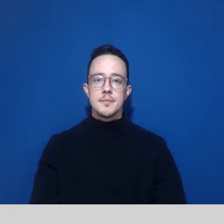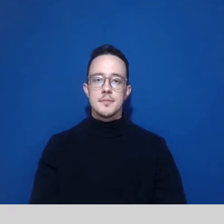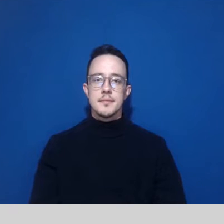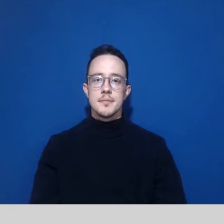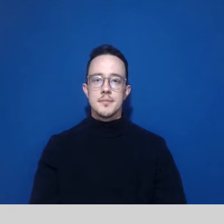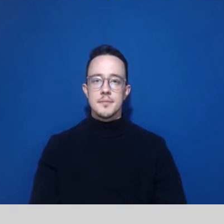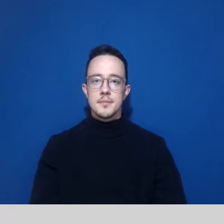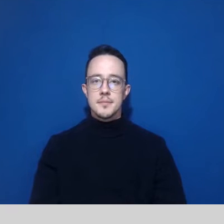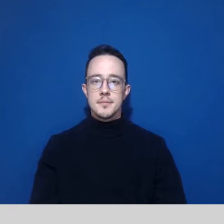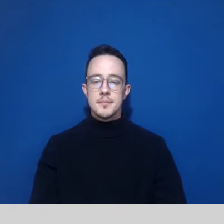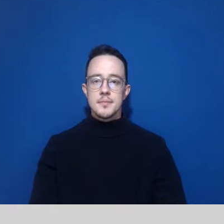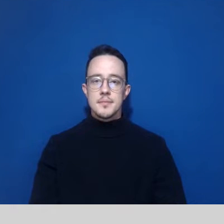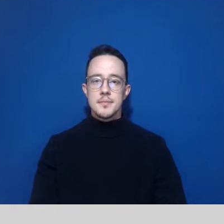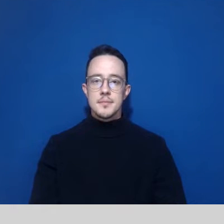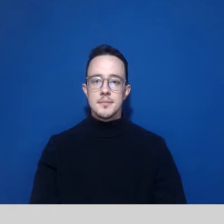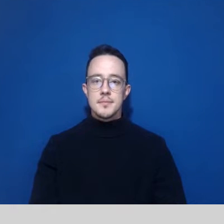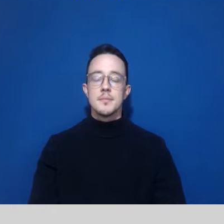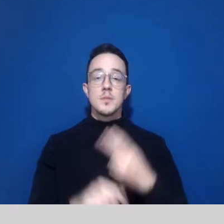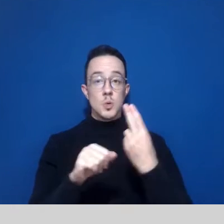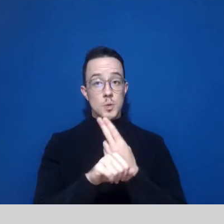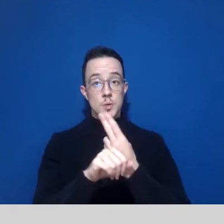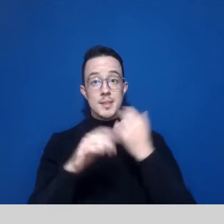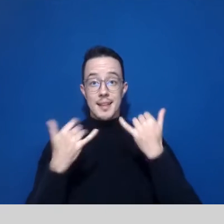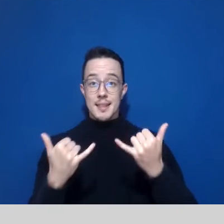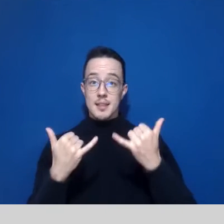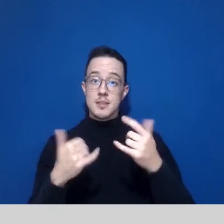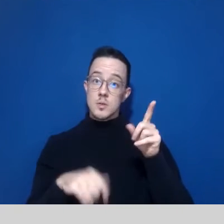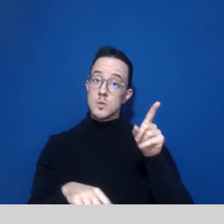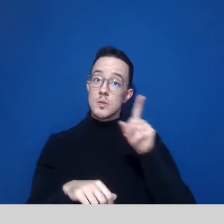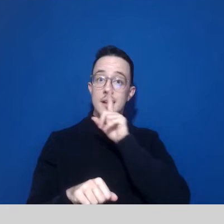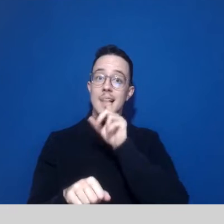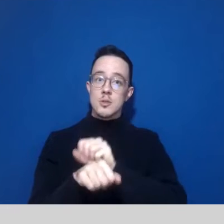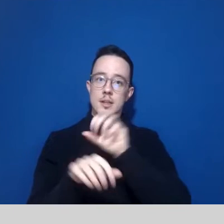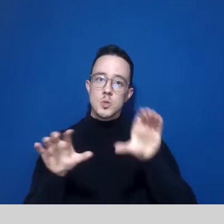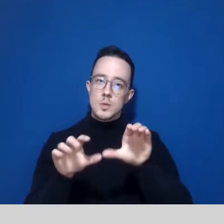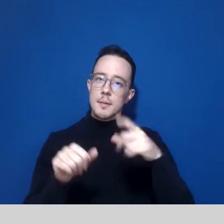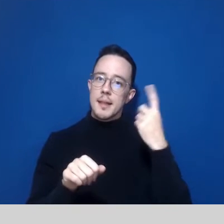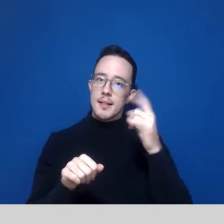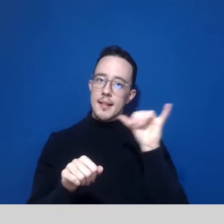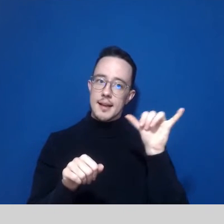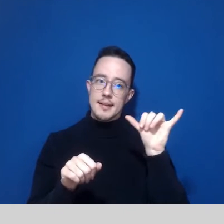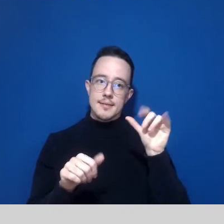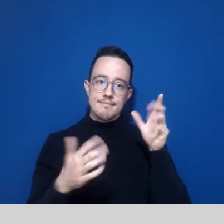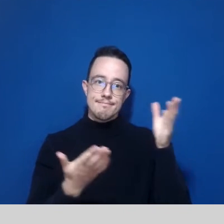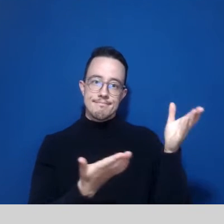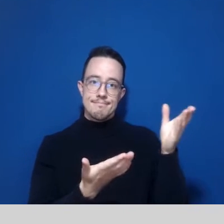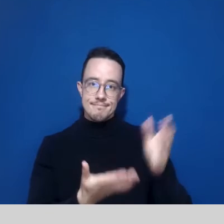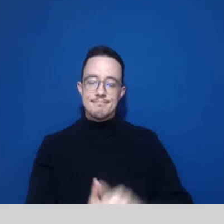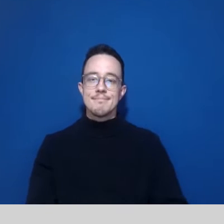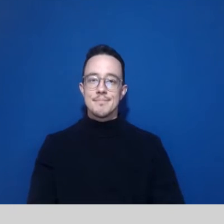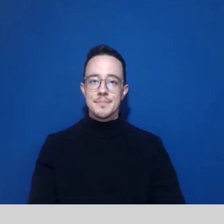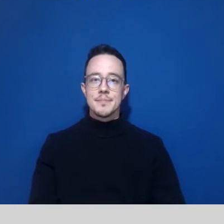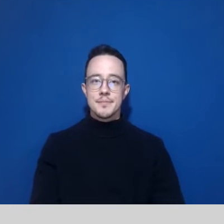The scharfes S wouldn't be the composed, it's a basic character. And using this you can actually do something like,